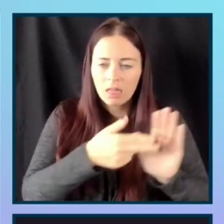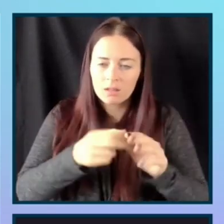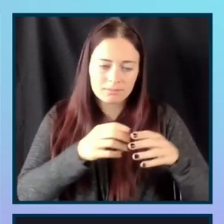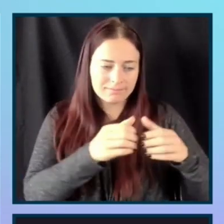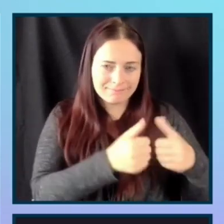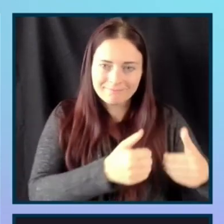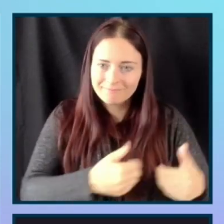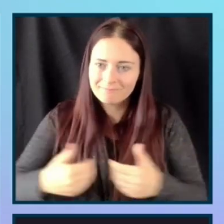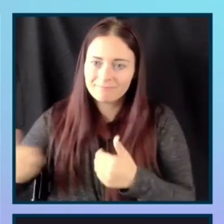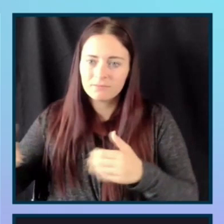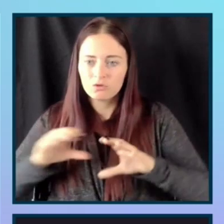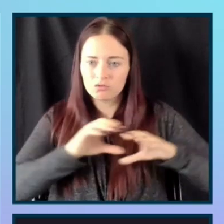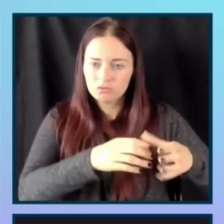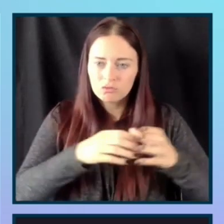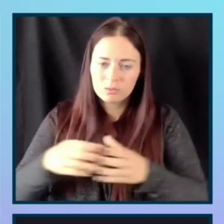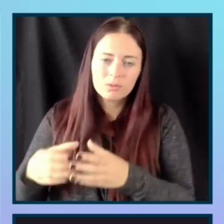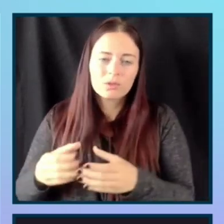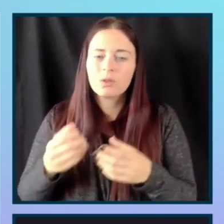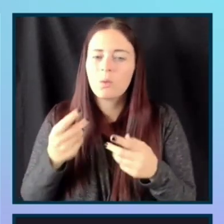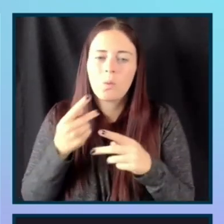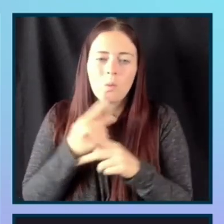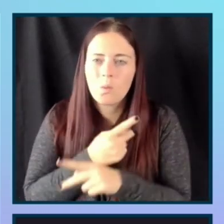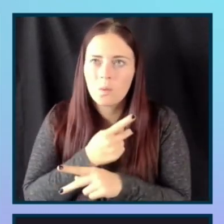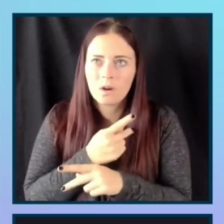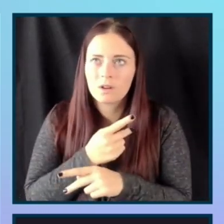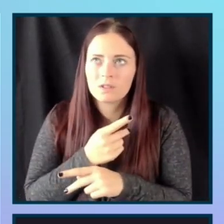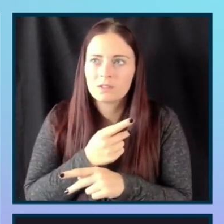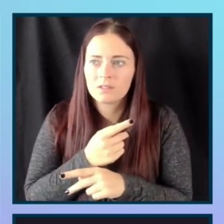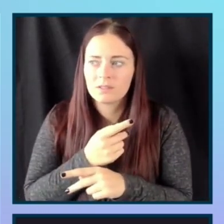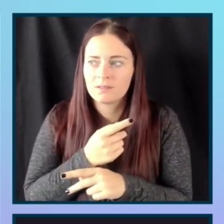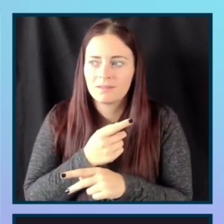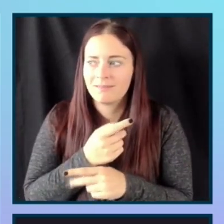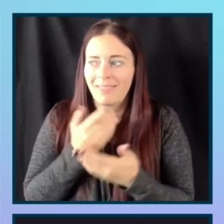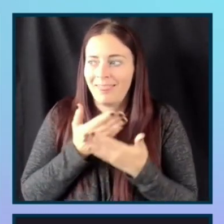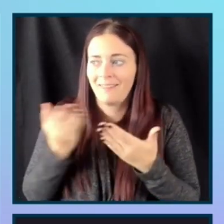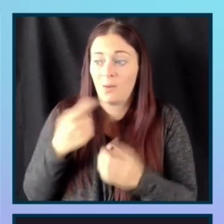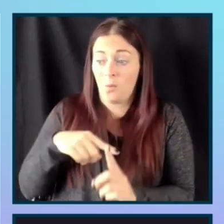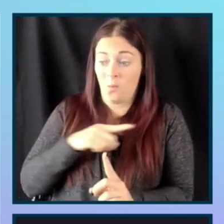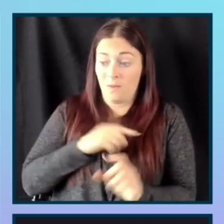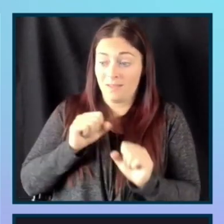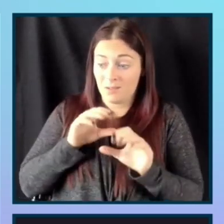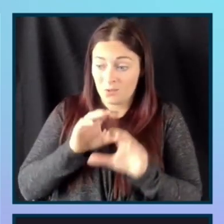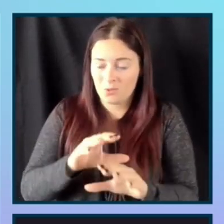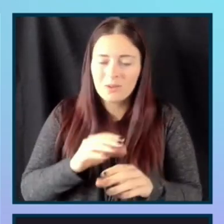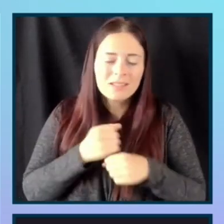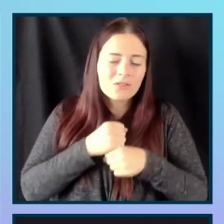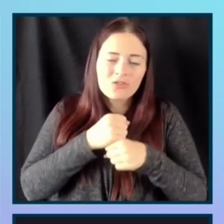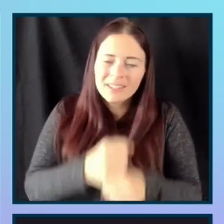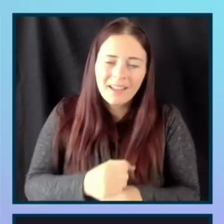is create a ghettoized experience of the web for people with disabilities. And are you doing this to quantify?